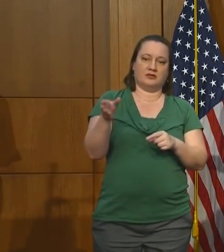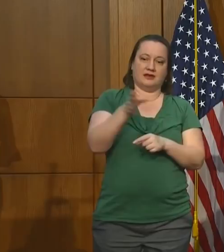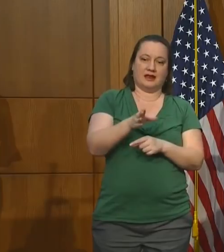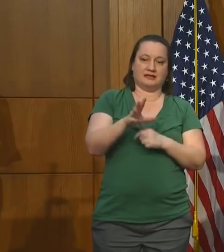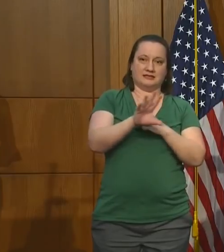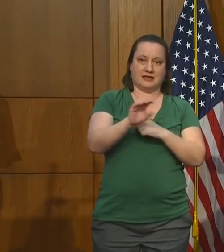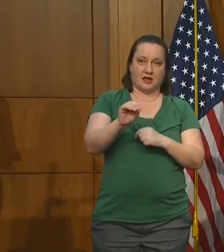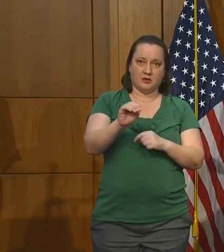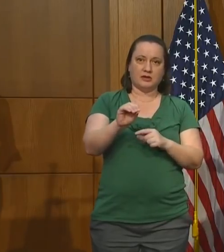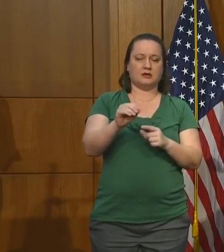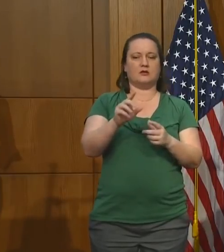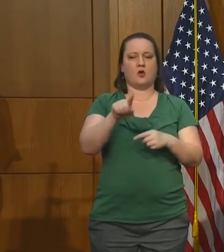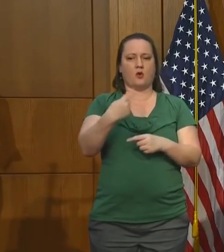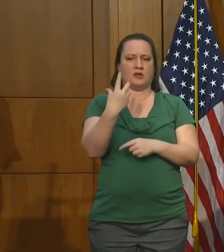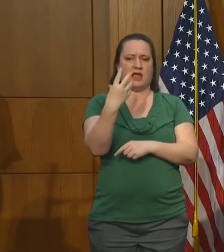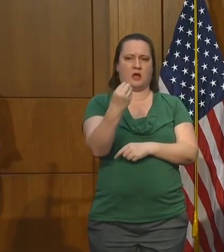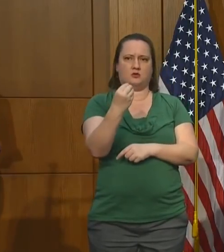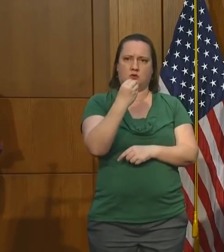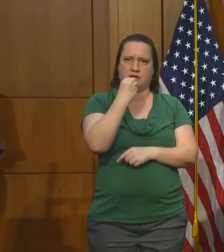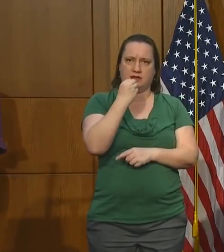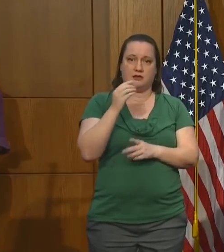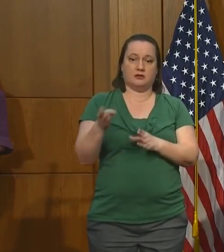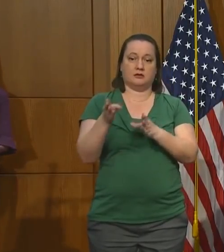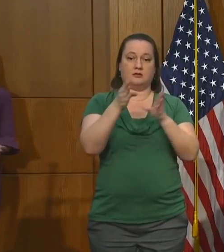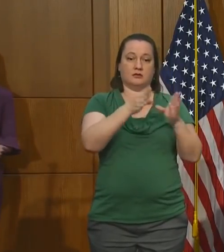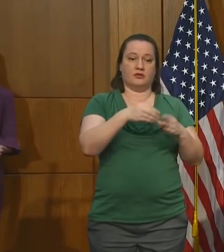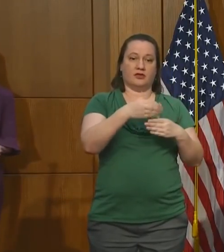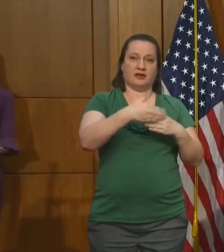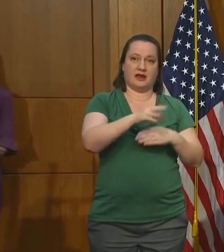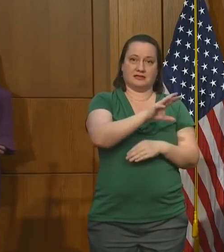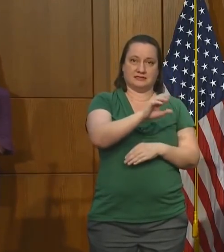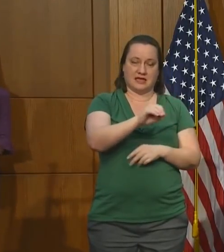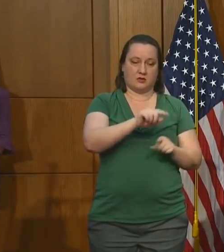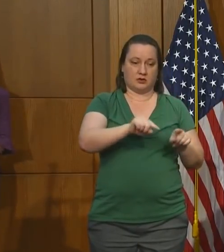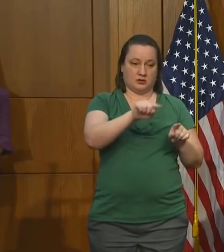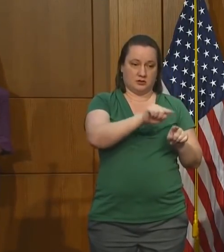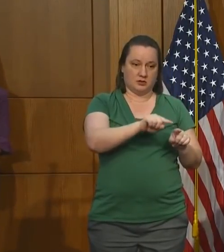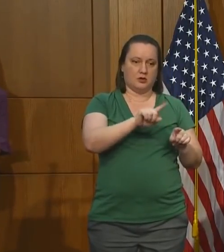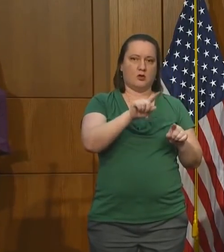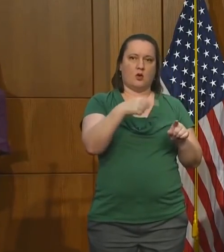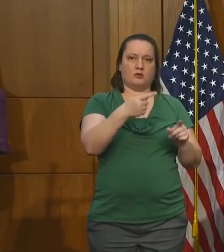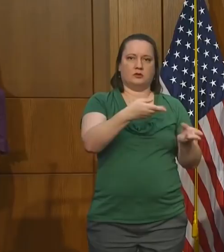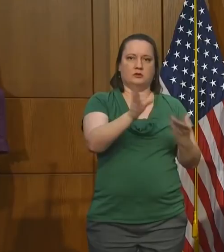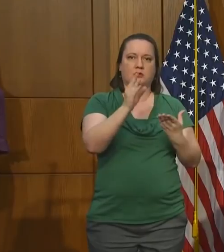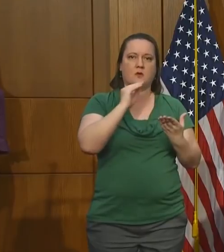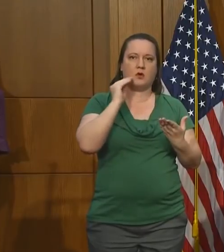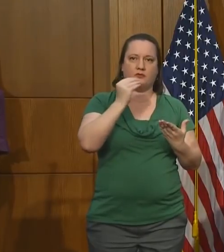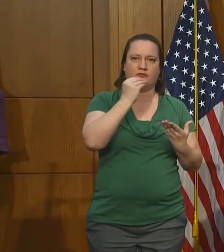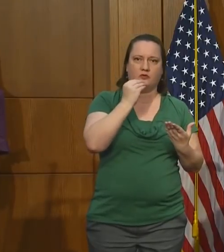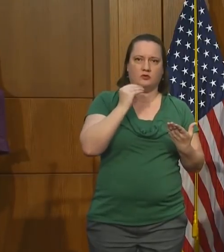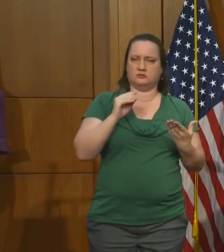DIET AND THE I NOT ONLY ALLOWED OUTDOOR DINING AND THE COUNTY NEXT ABOUT ONLY ABOUT TAKE OUT THAT IS NOT WHAT WE'RE TALKING